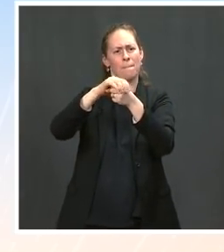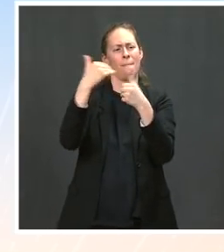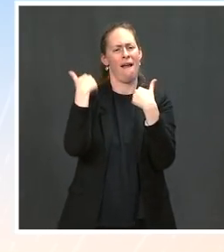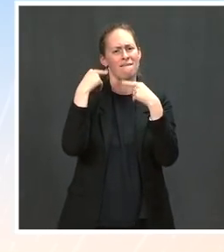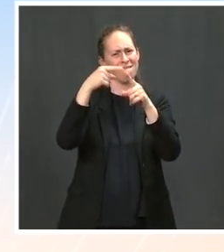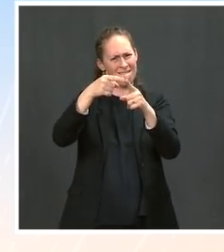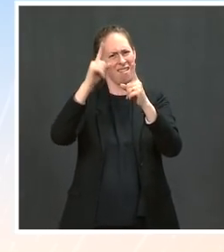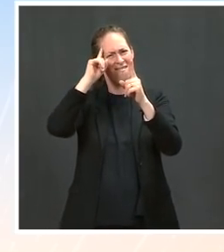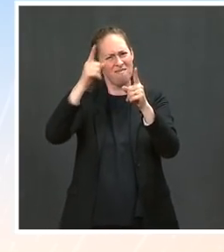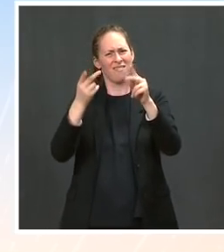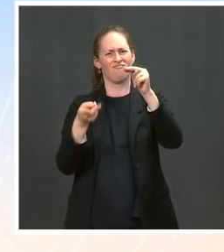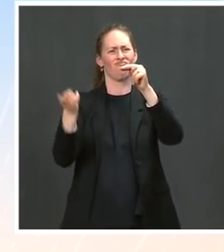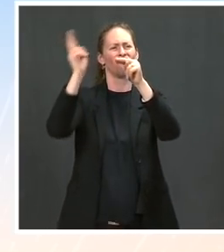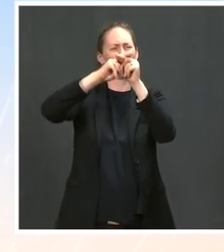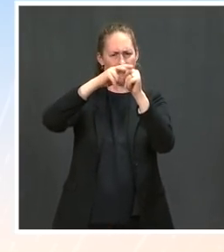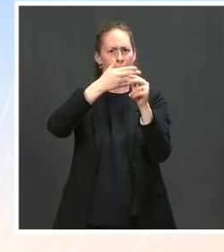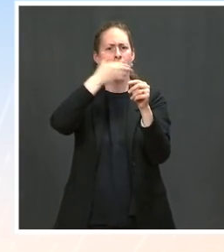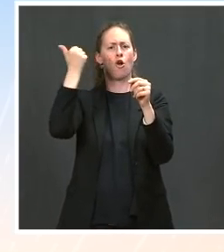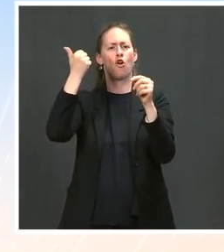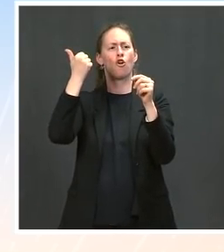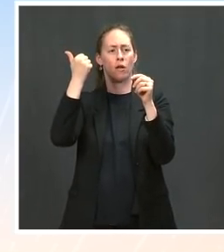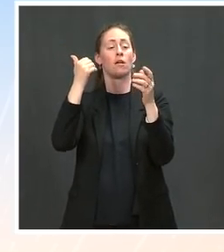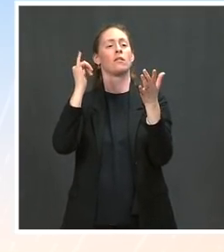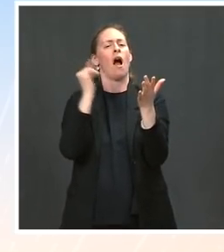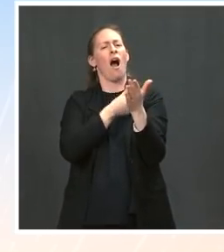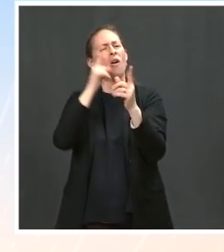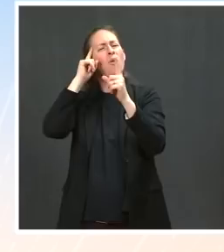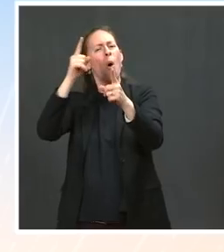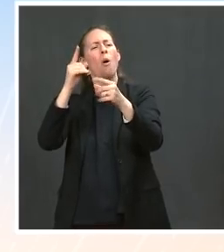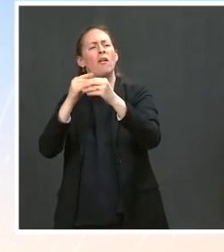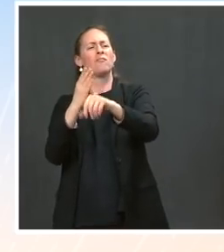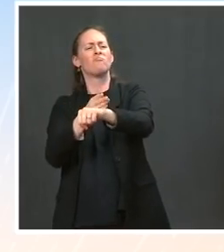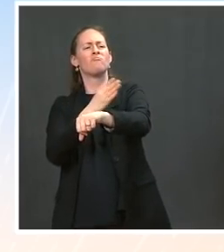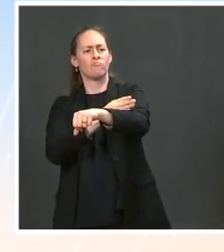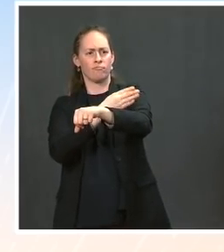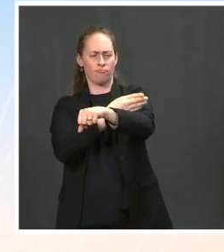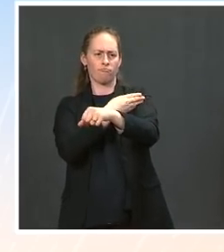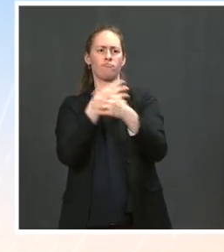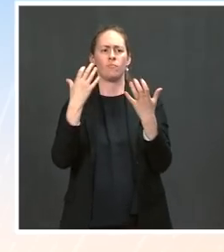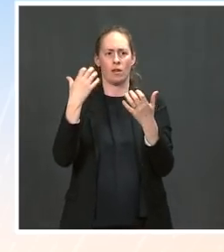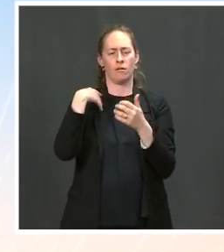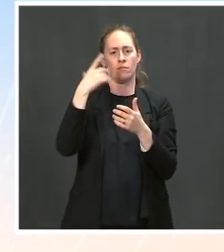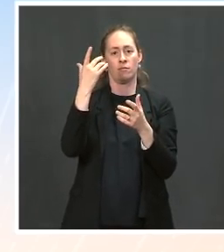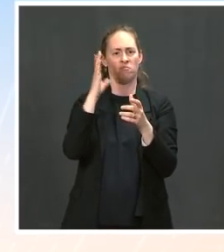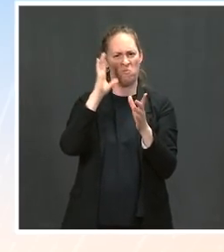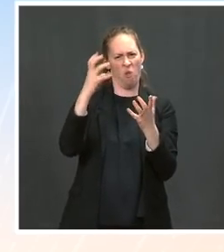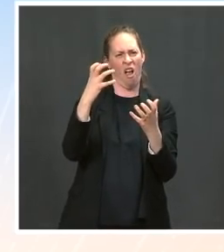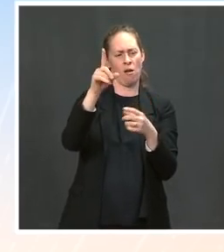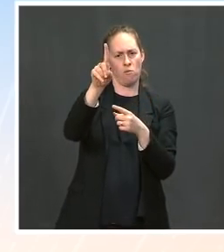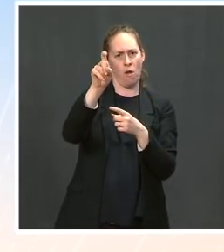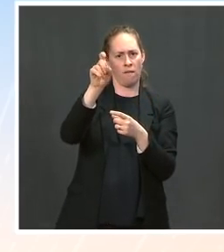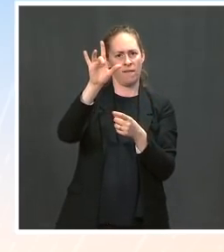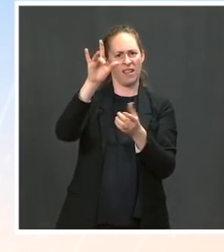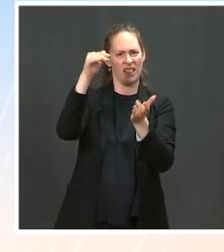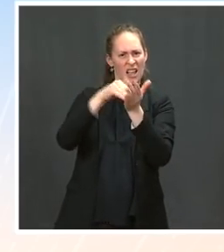We've always been committed to the objective and the goal of 125,000 by next -- next fiscal year. It's really a question of how close we could get